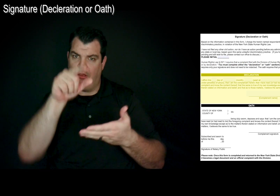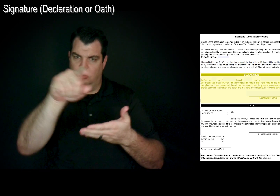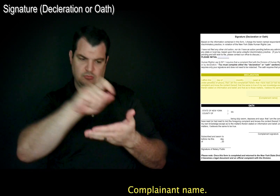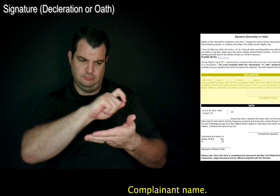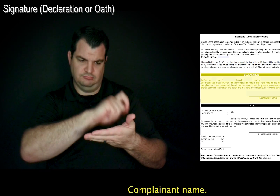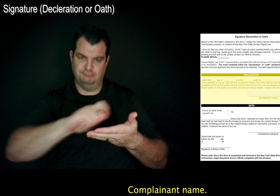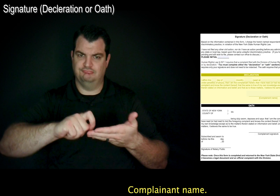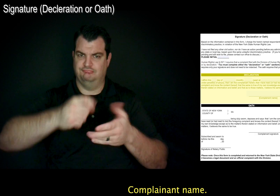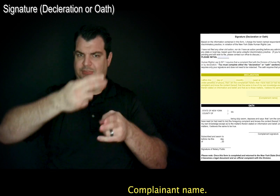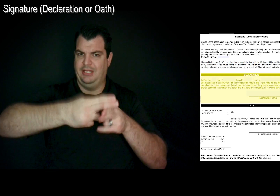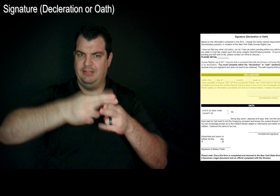Complainant name.